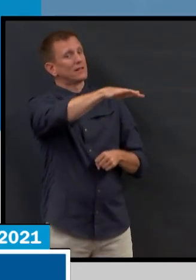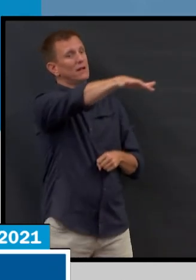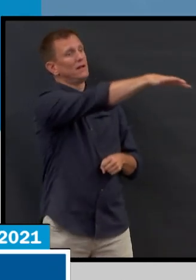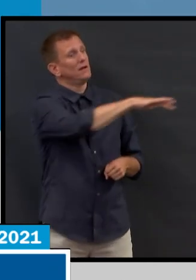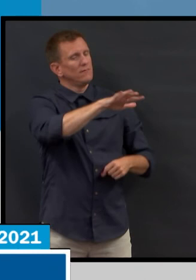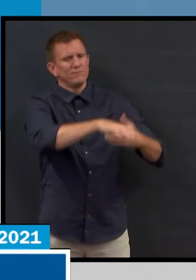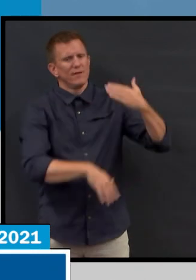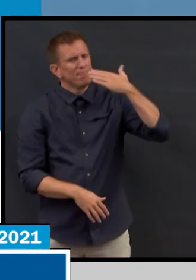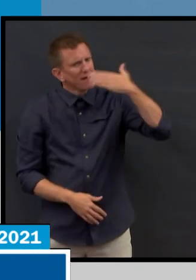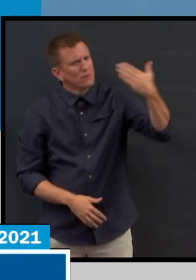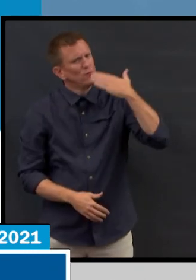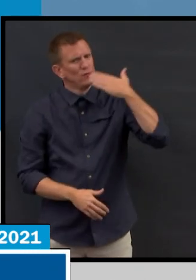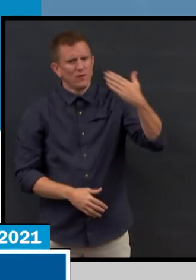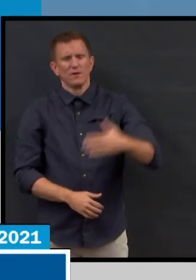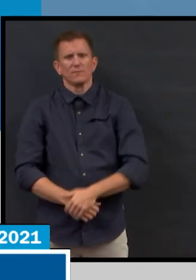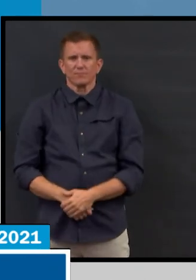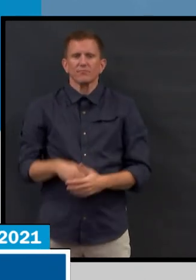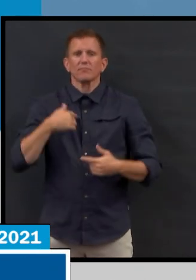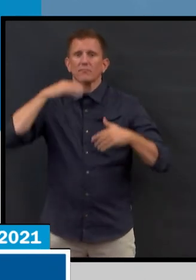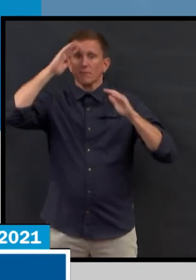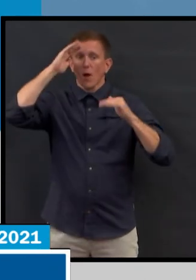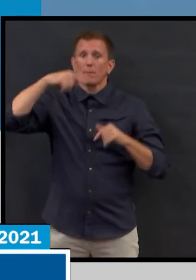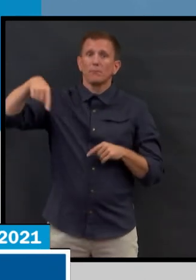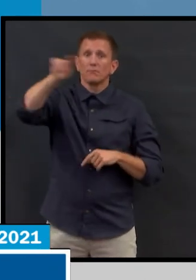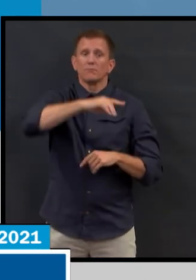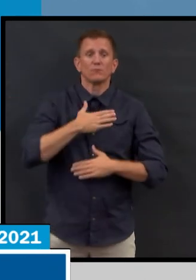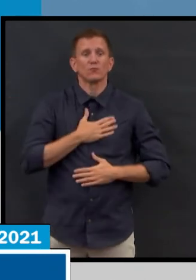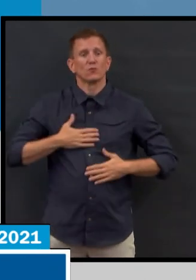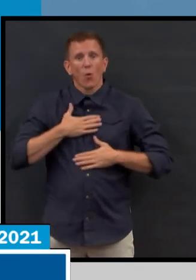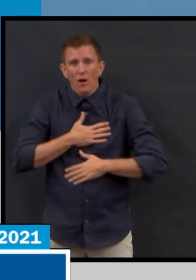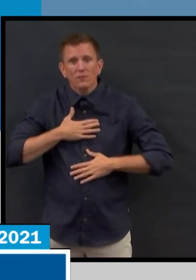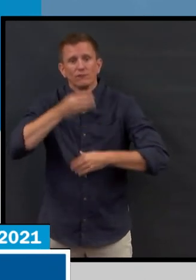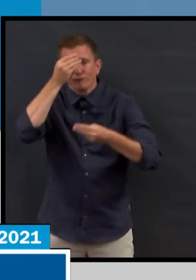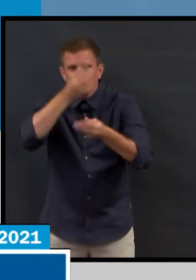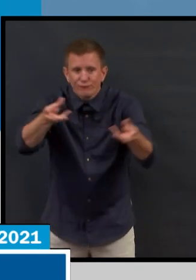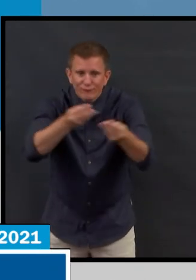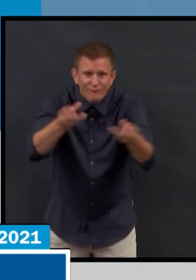least these reports as well as the opportunity to ask questions i want to thank everyone who joined